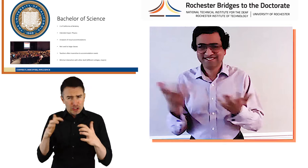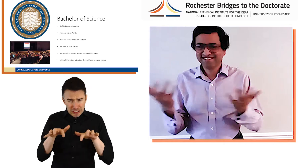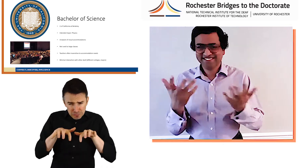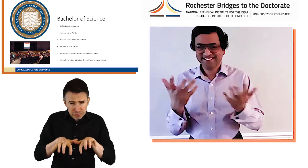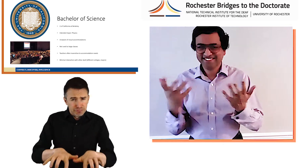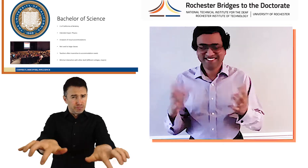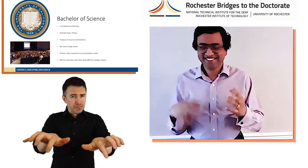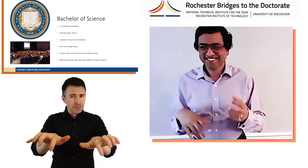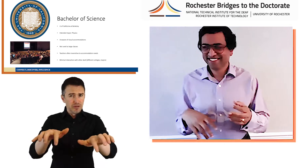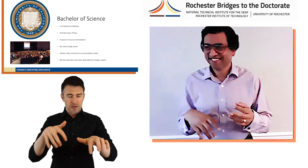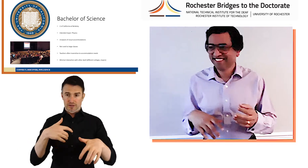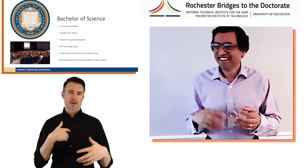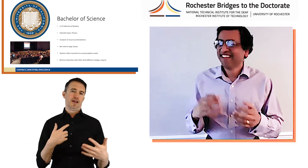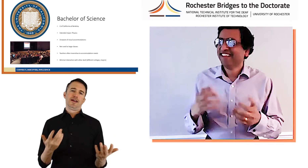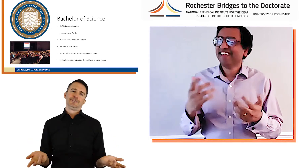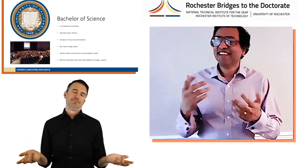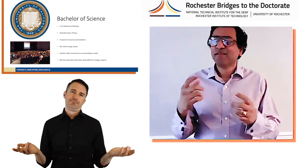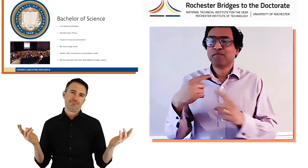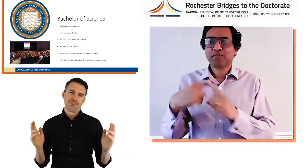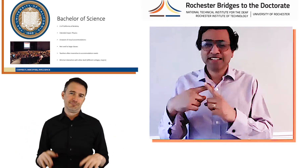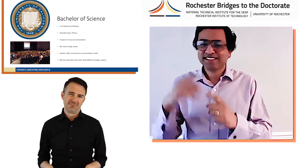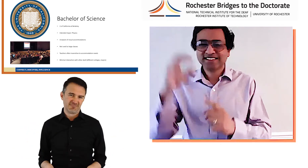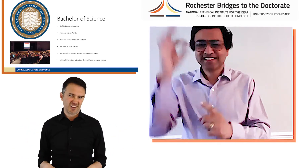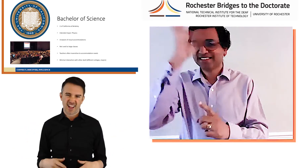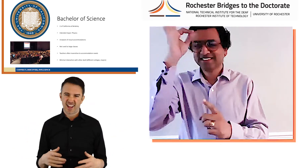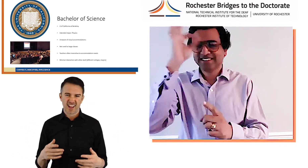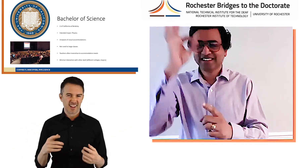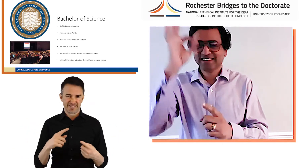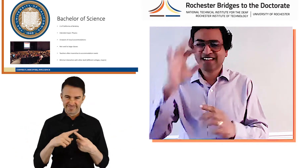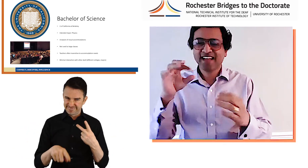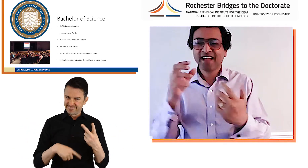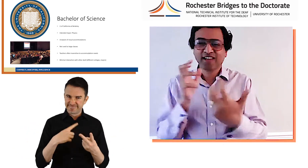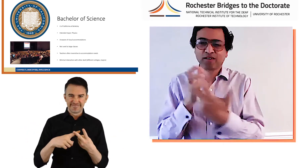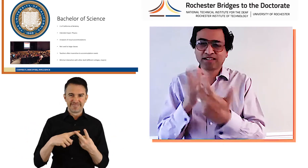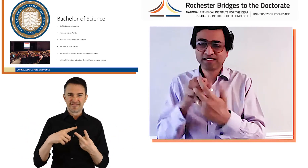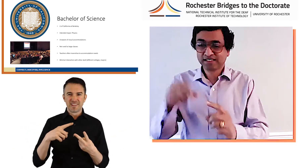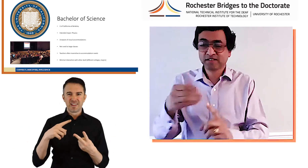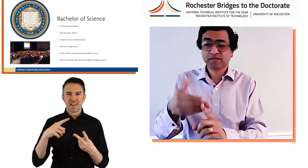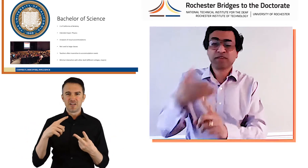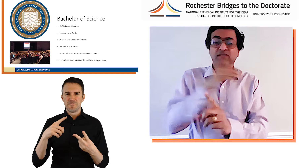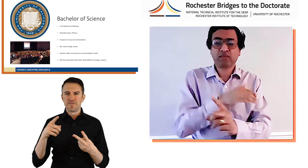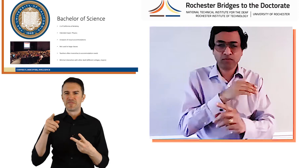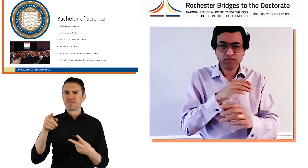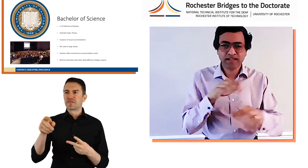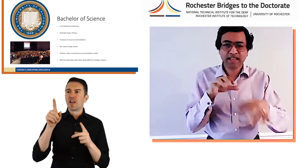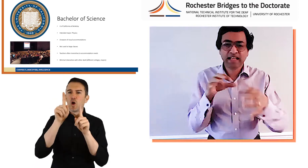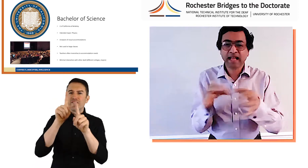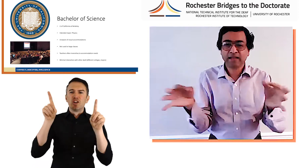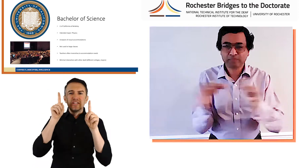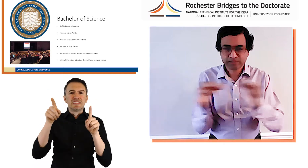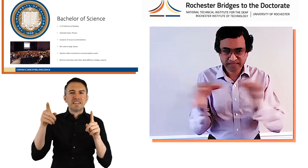in an auditorium-style classroom. So, the strategies that I knew before didn't apply here.